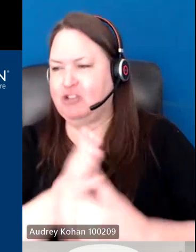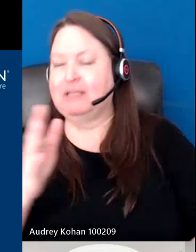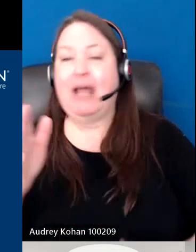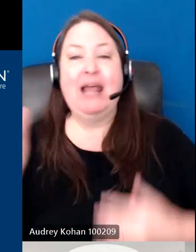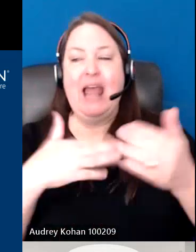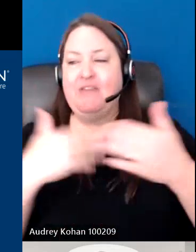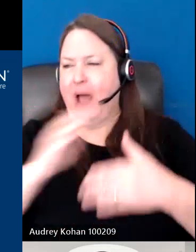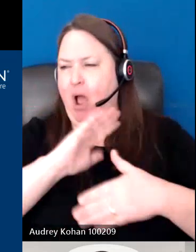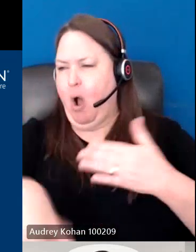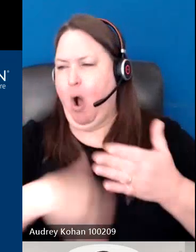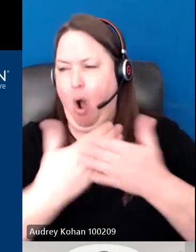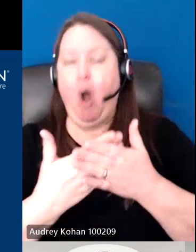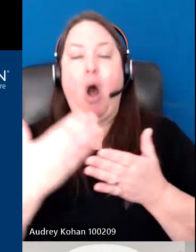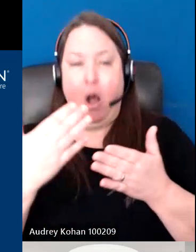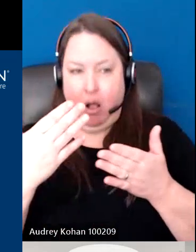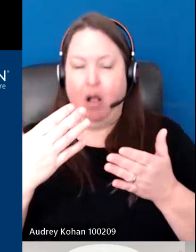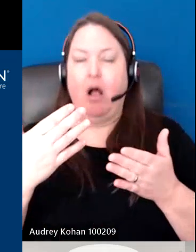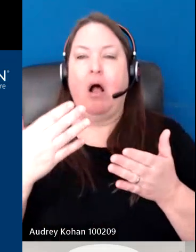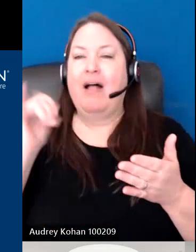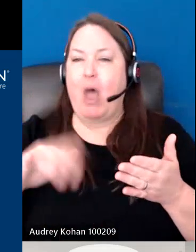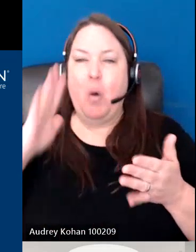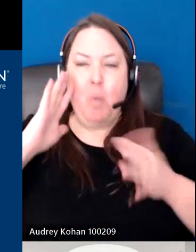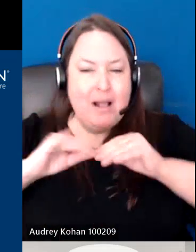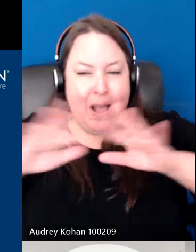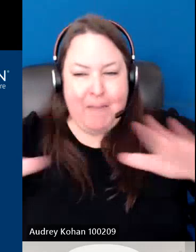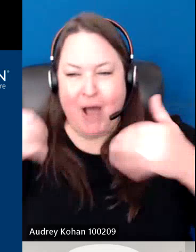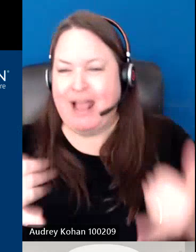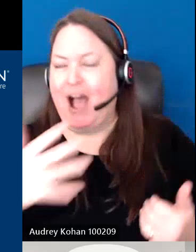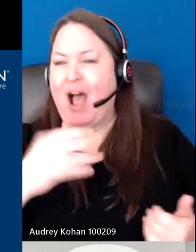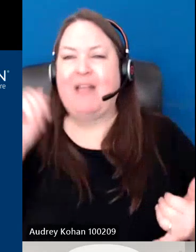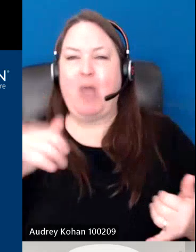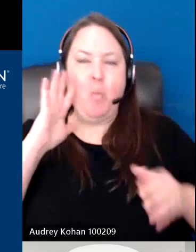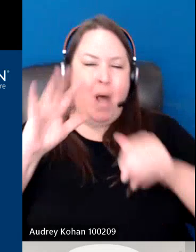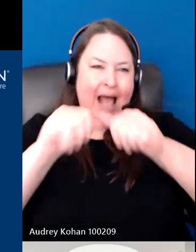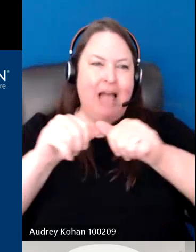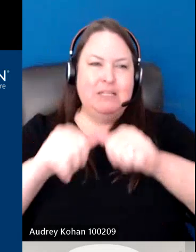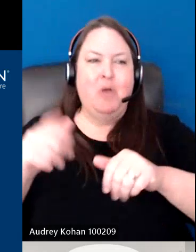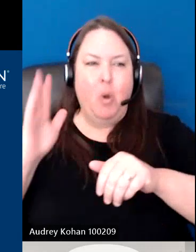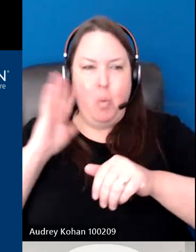these caveats right that are going to come out now and it's going to be constantly flowing because as